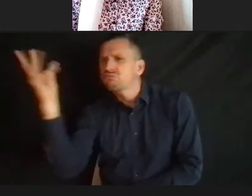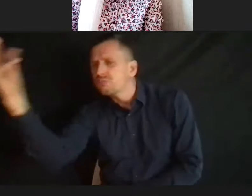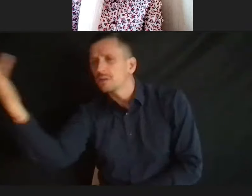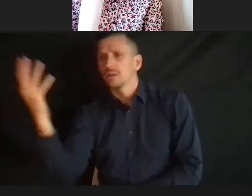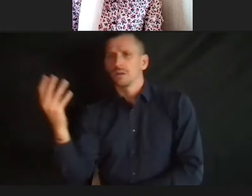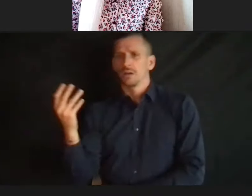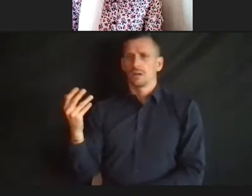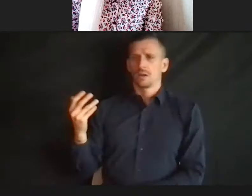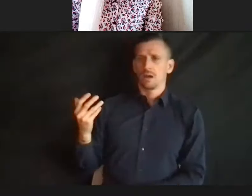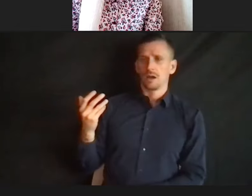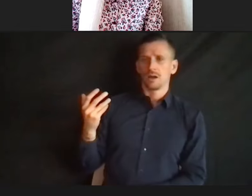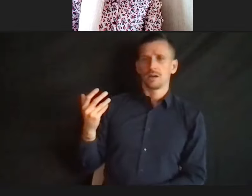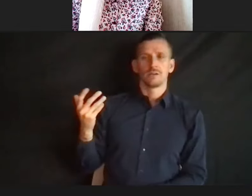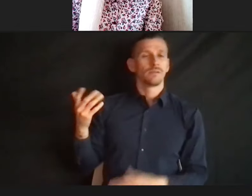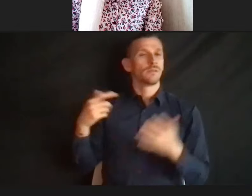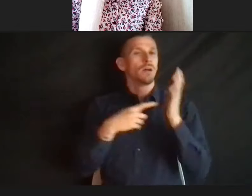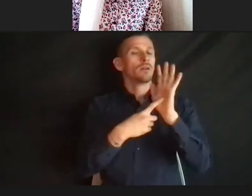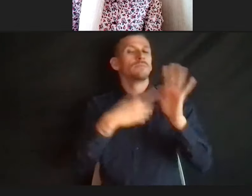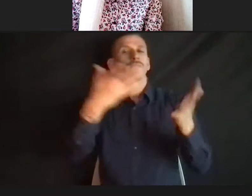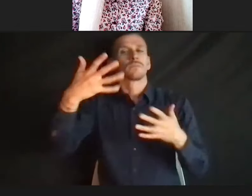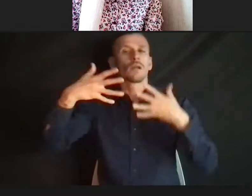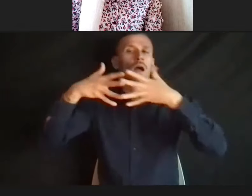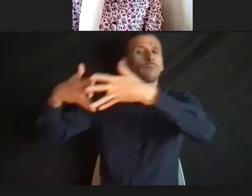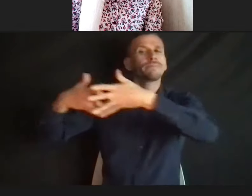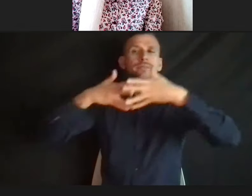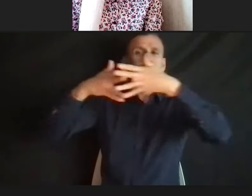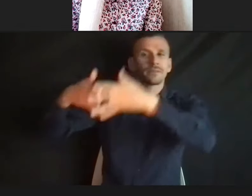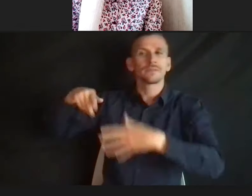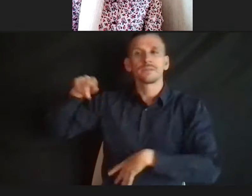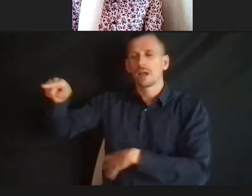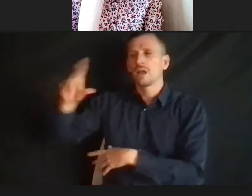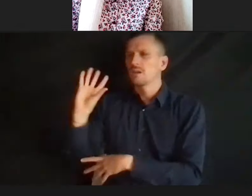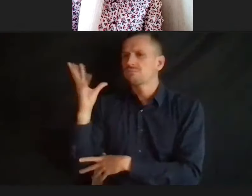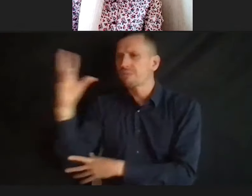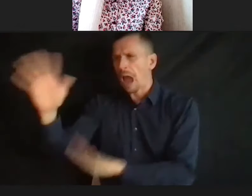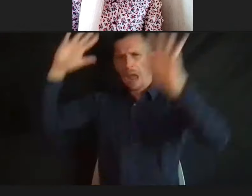We have already heard about the extraordinarily high levels of debt. I mean, many countries are